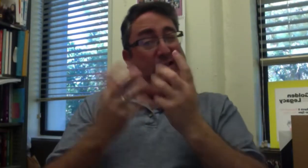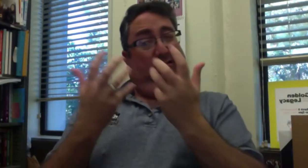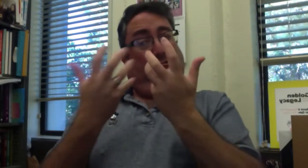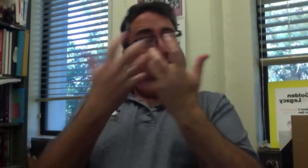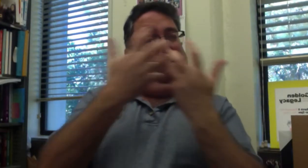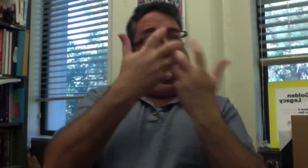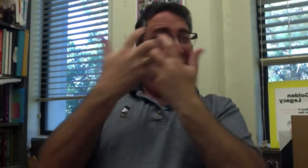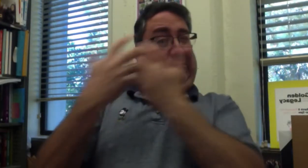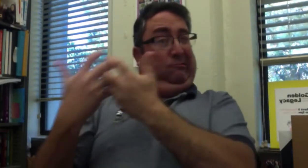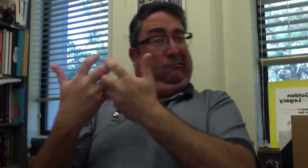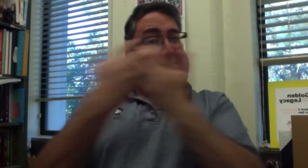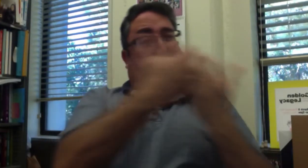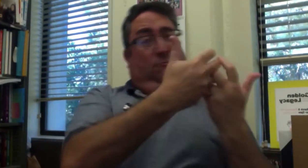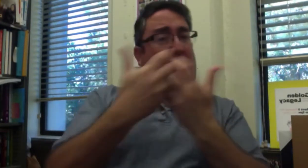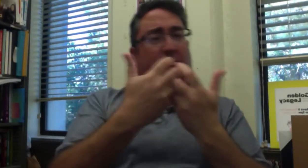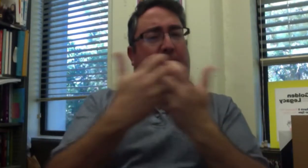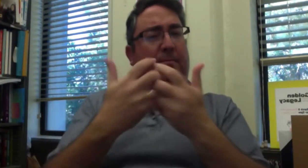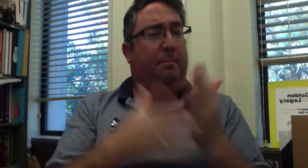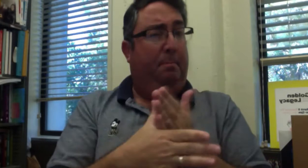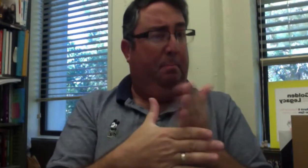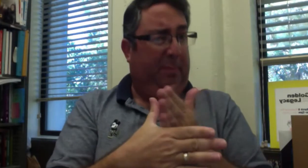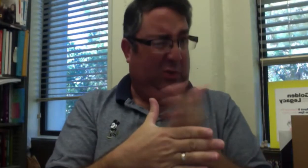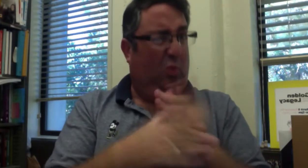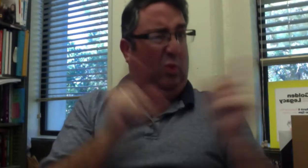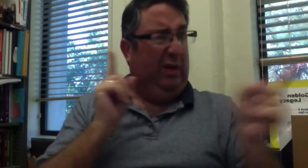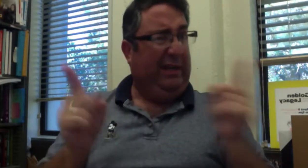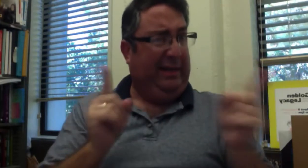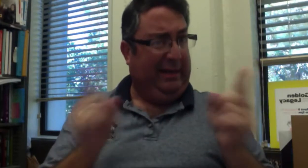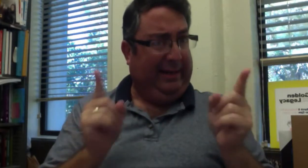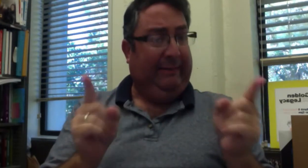So it's hard to really get a good "fit" on music between languages and cultures.